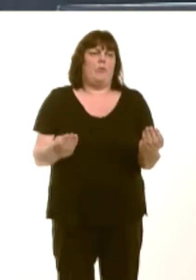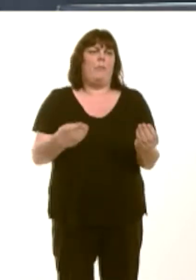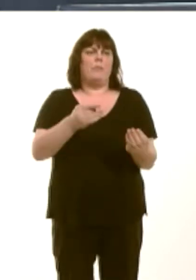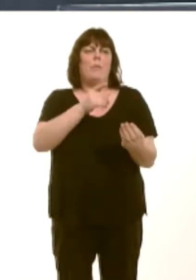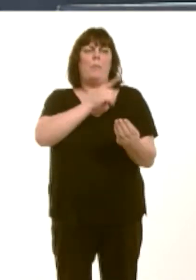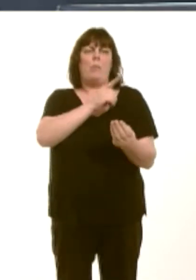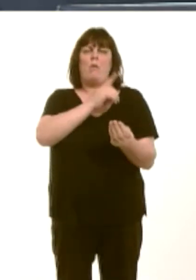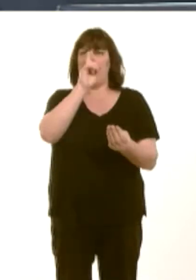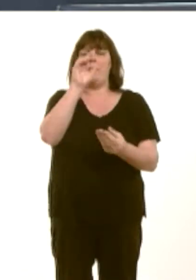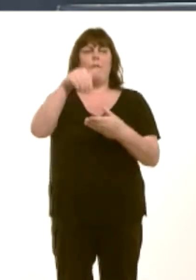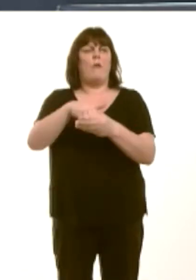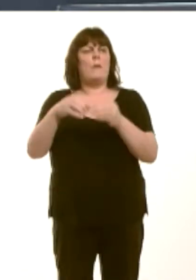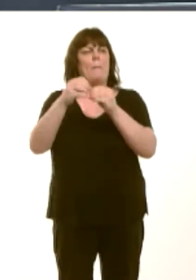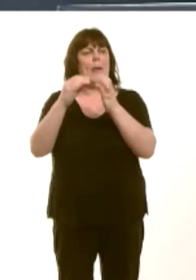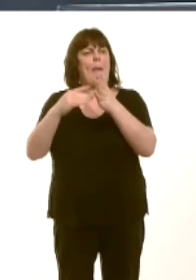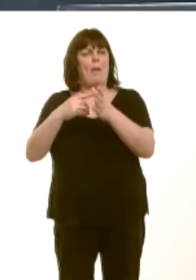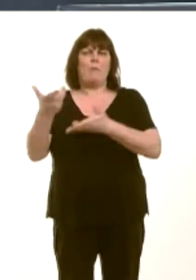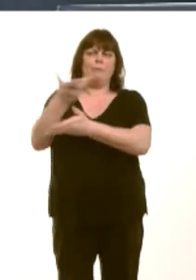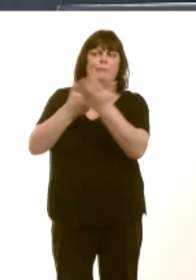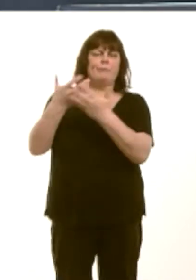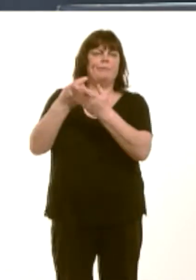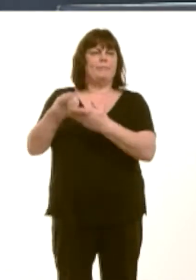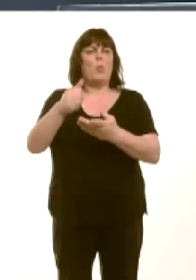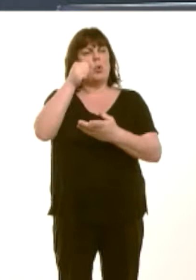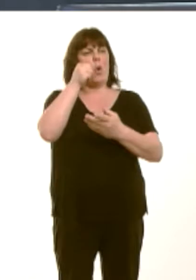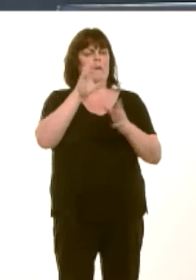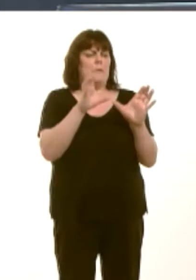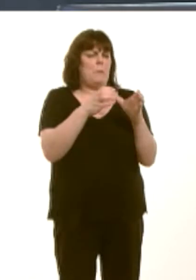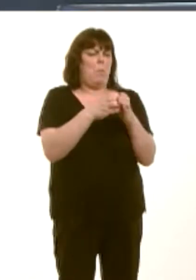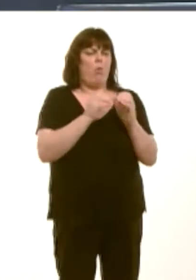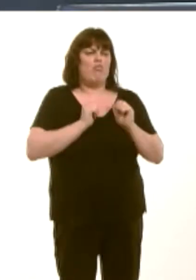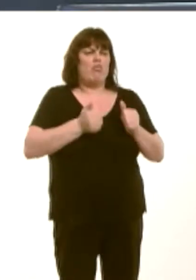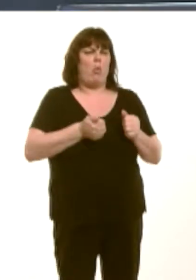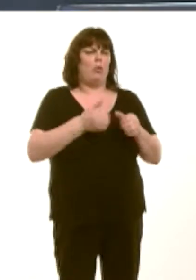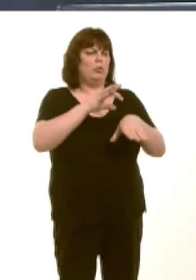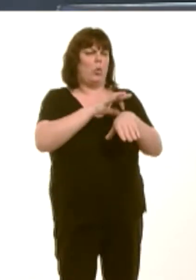itís becoming more difficult to sustain small, very small, rural practices in particular.